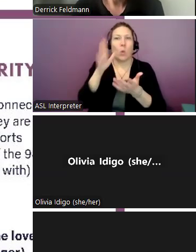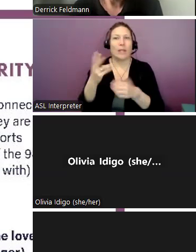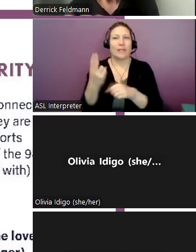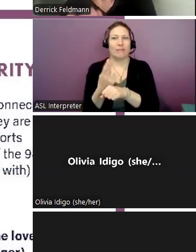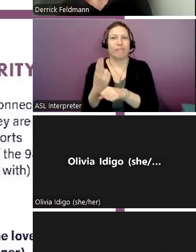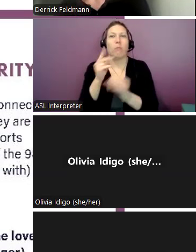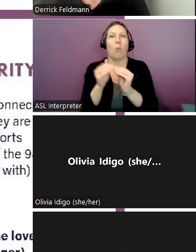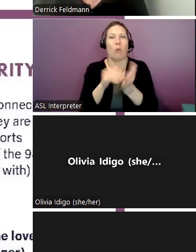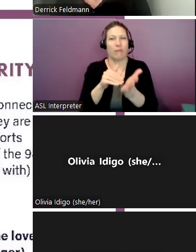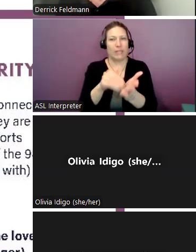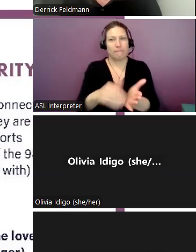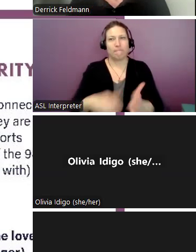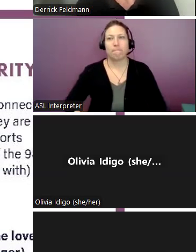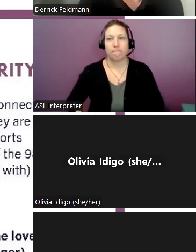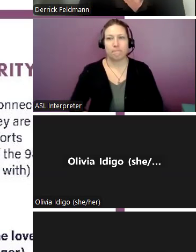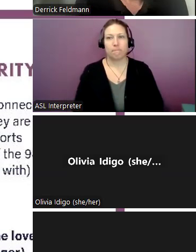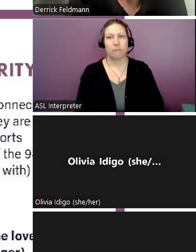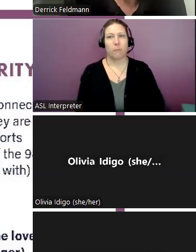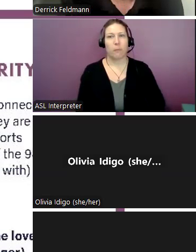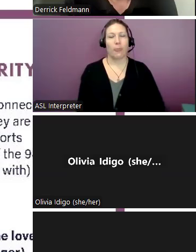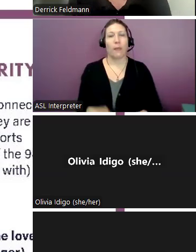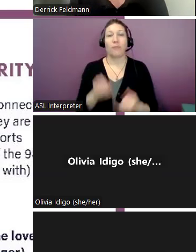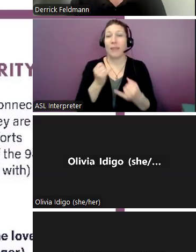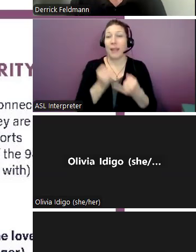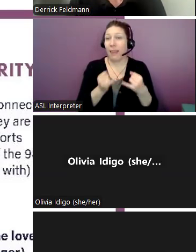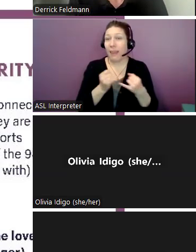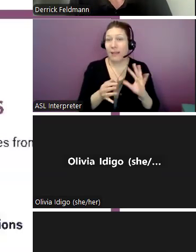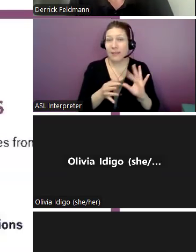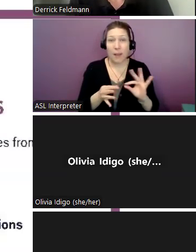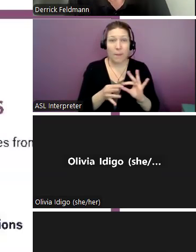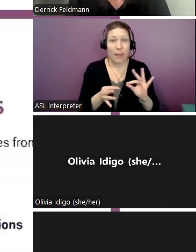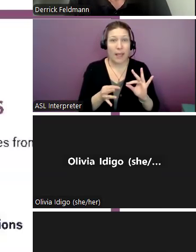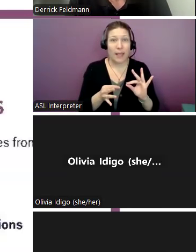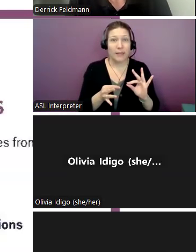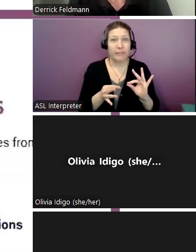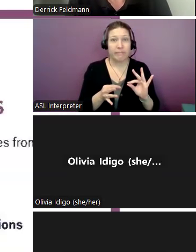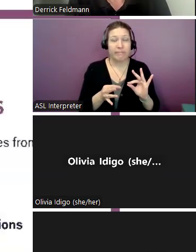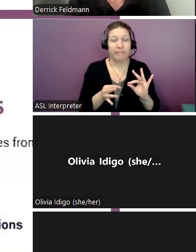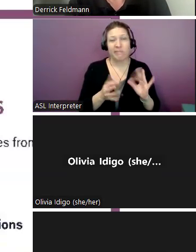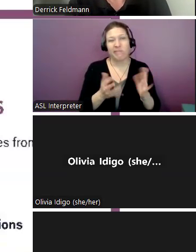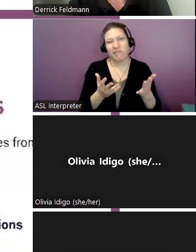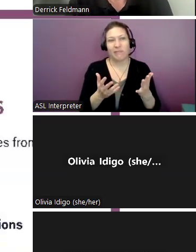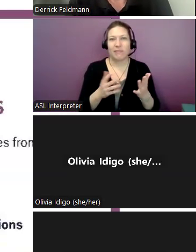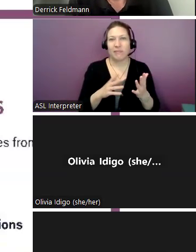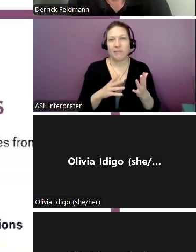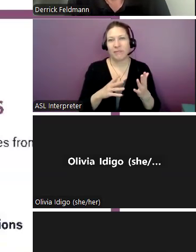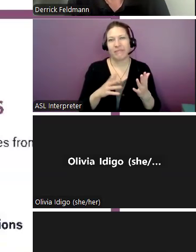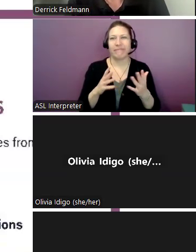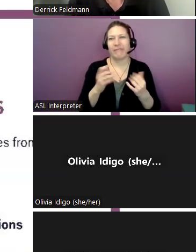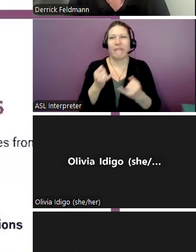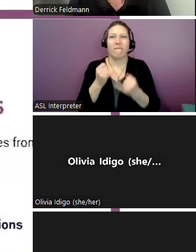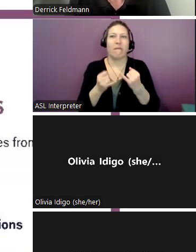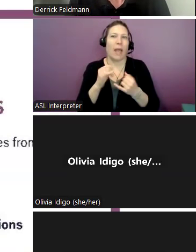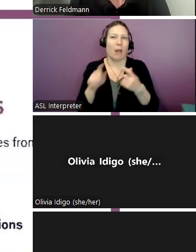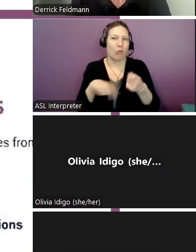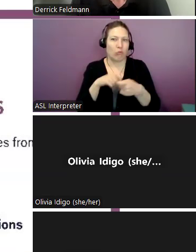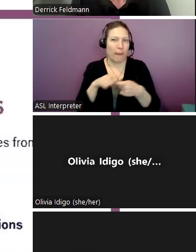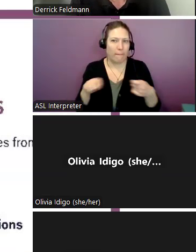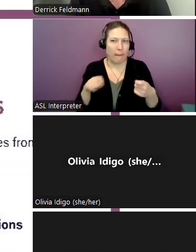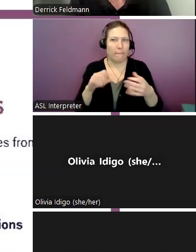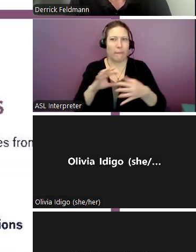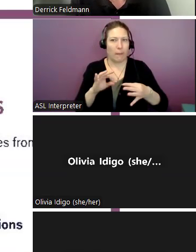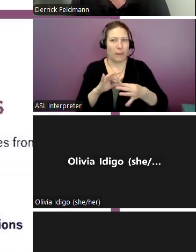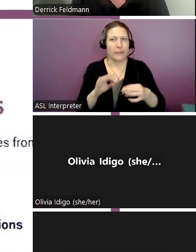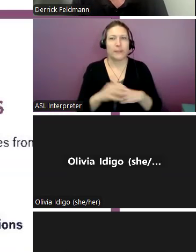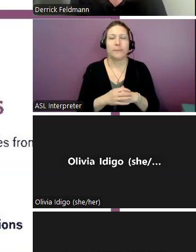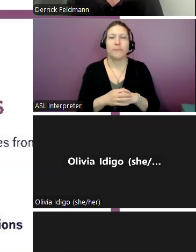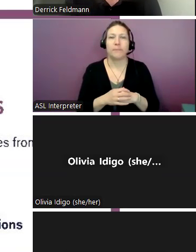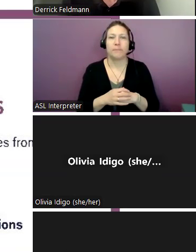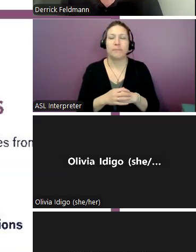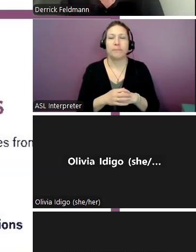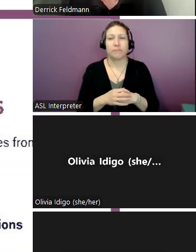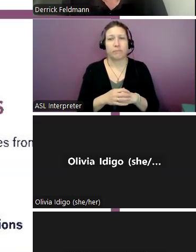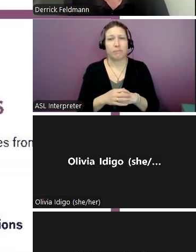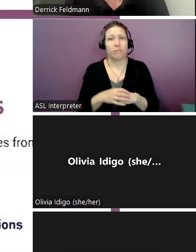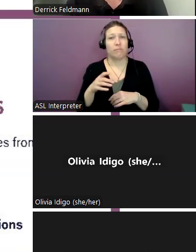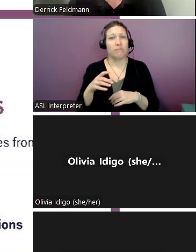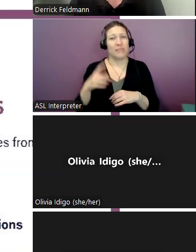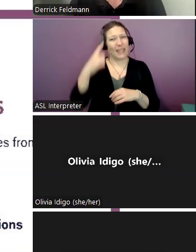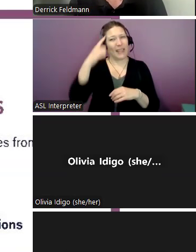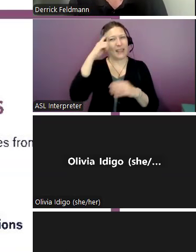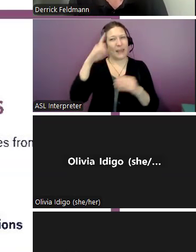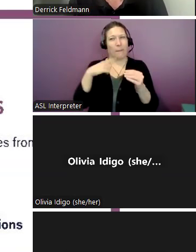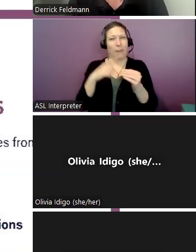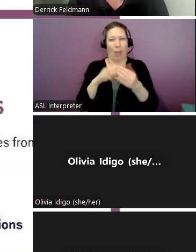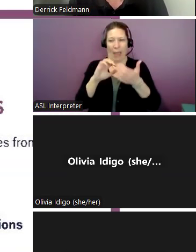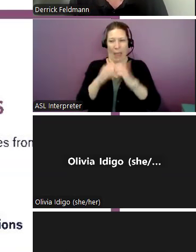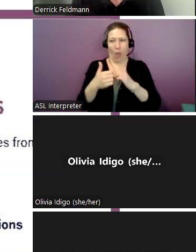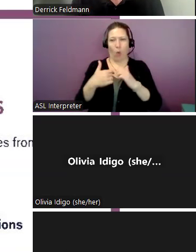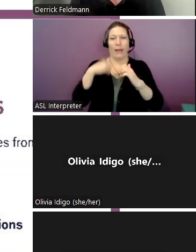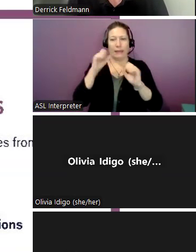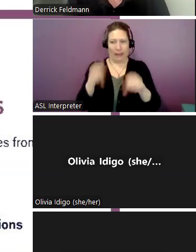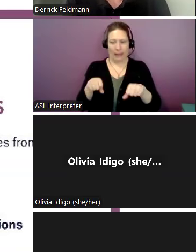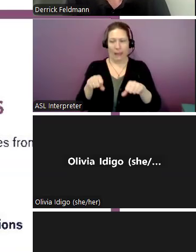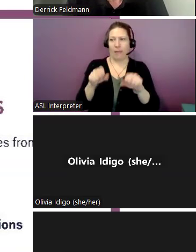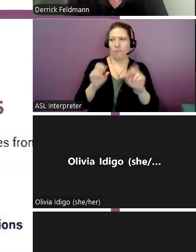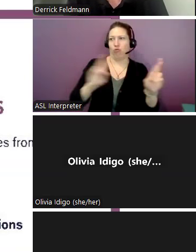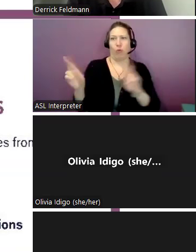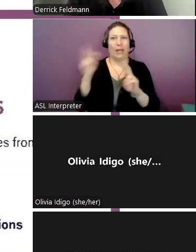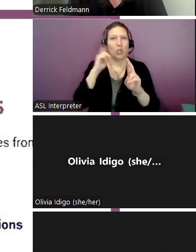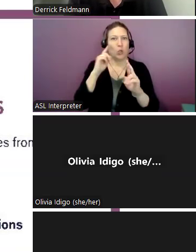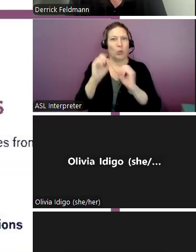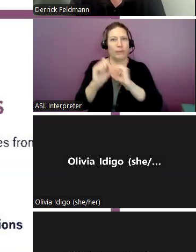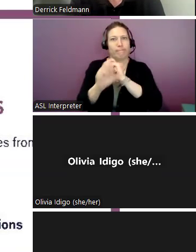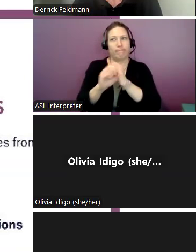And I'd lastly say on the next slide, some of these final recommendations is, you know, it's always good when you're thinking about tangible things you might want to communicate out or have at the ready. That would be who do you